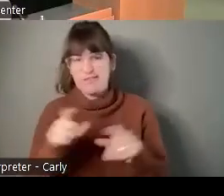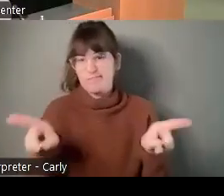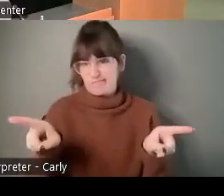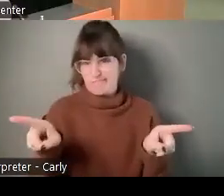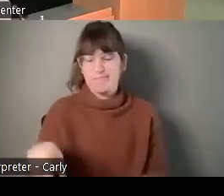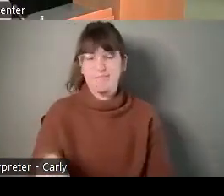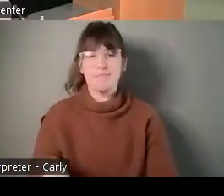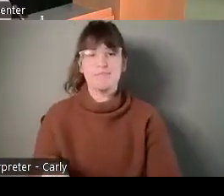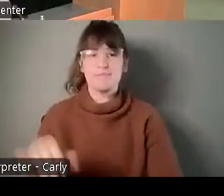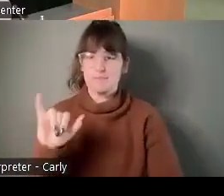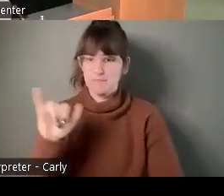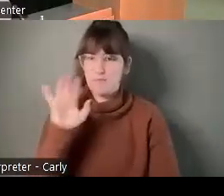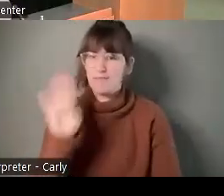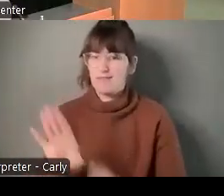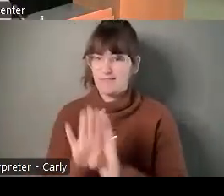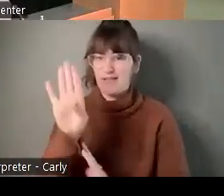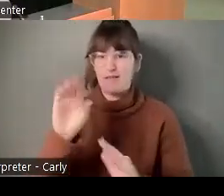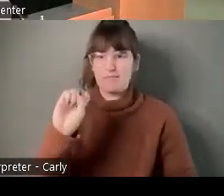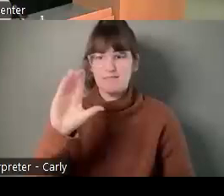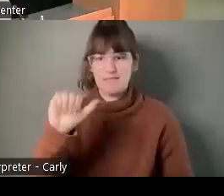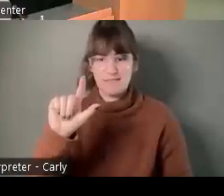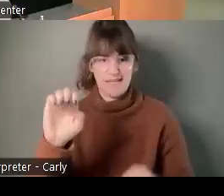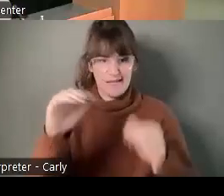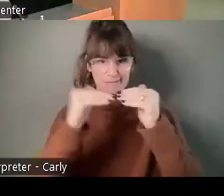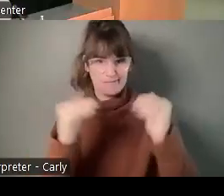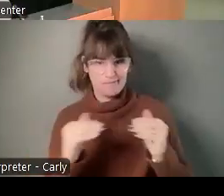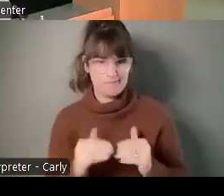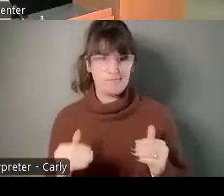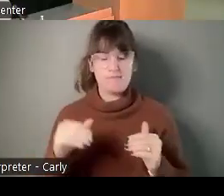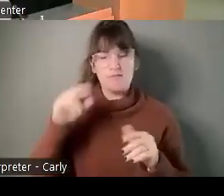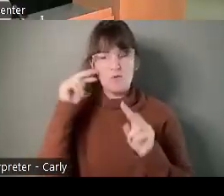look at motivation to use the safety plan. Um and this is that narrative safety plan that we